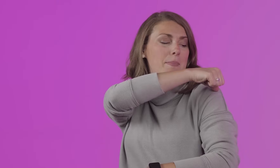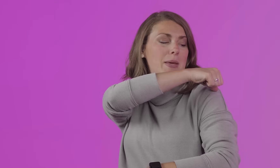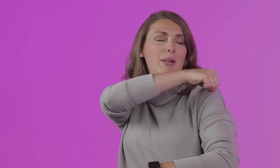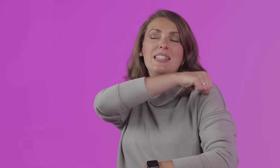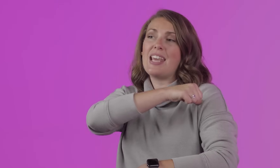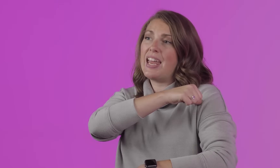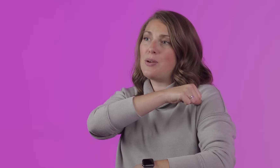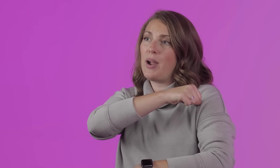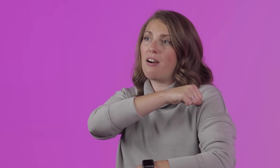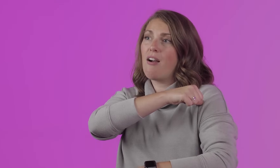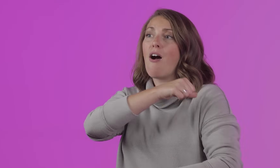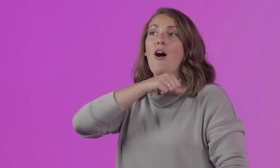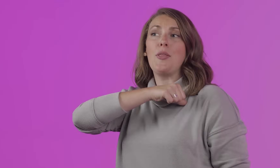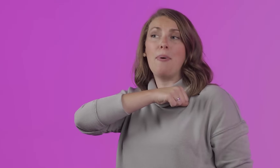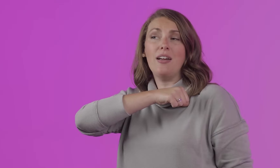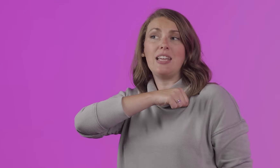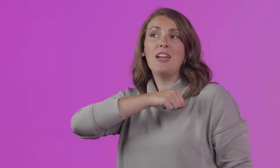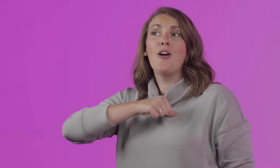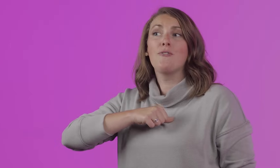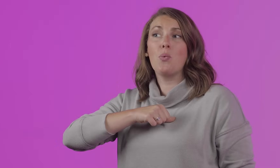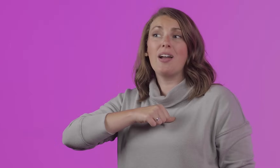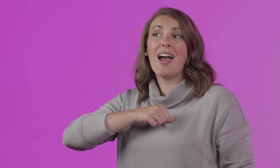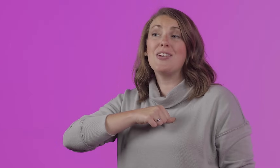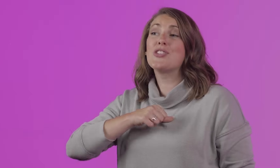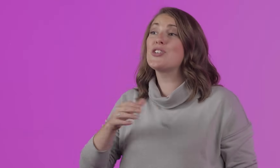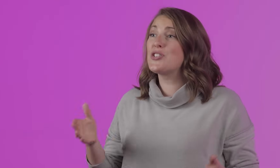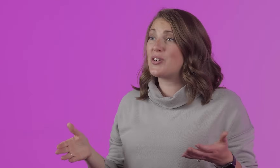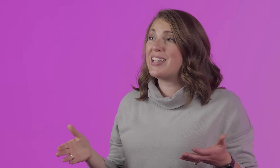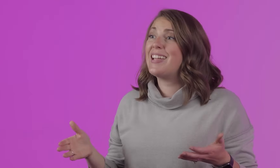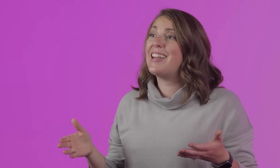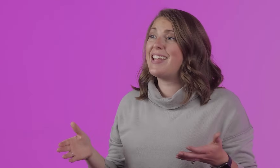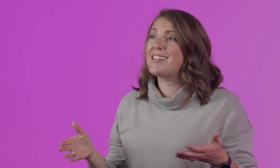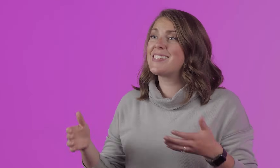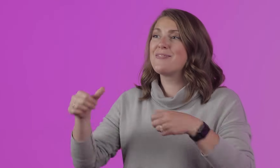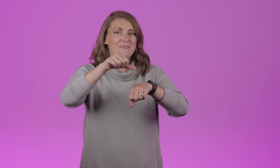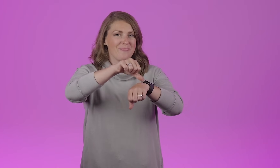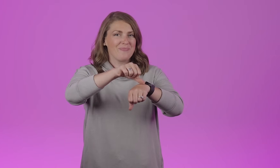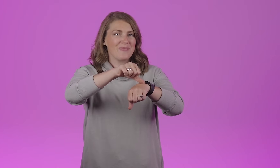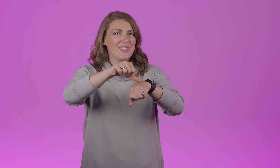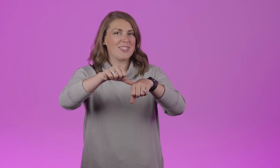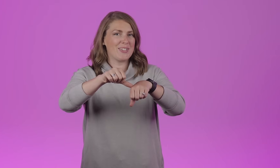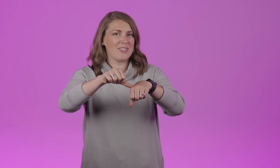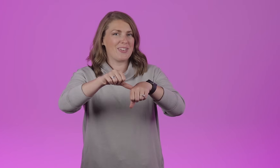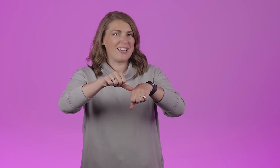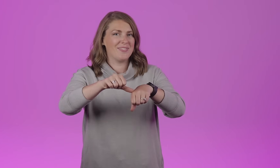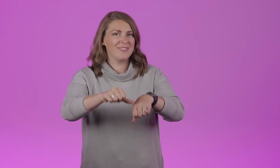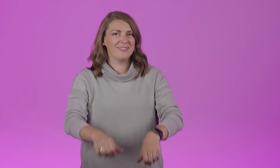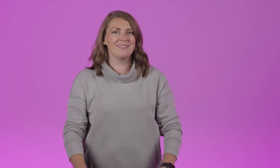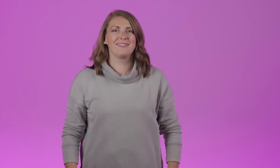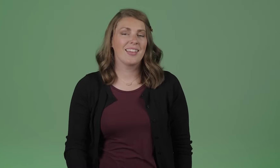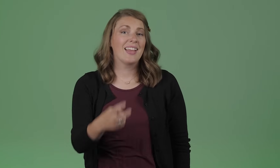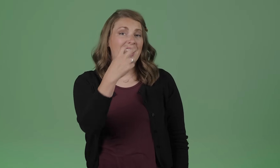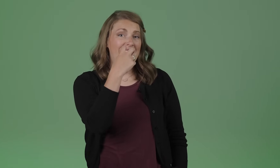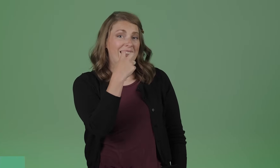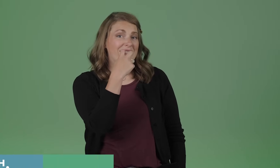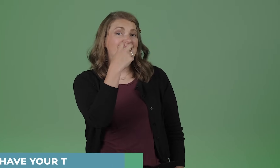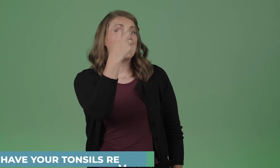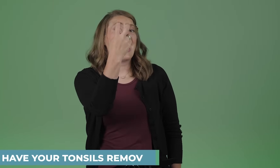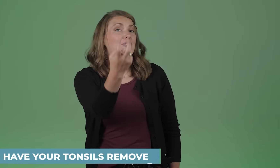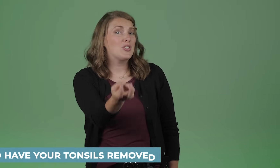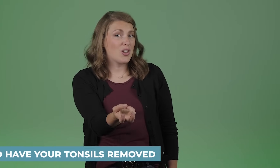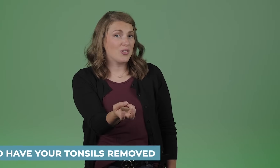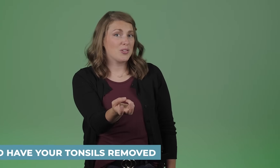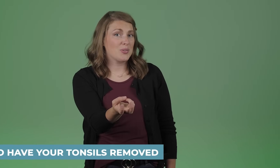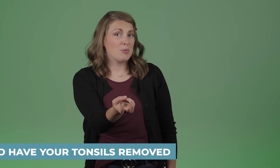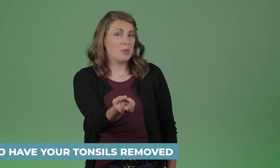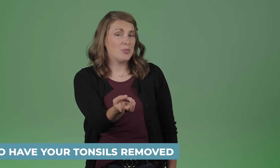be placed anywhere on the body for what kind of surgery it is 'surgery.' 'To have your tonsils removed'